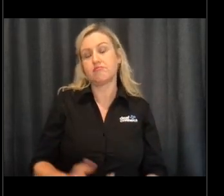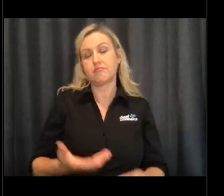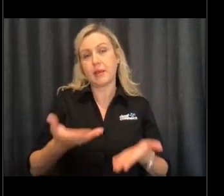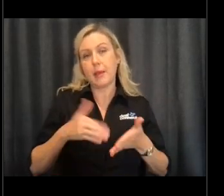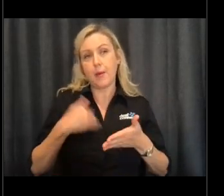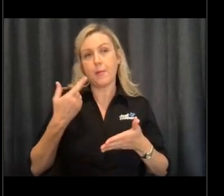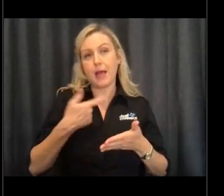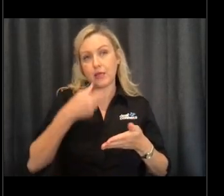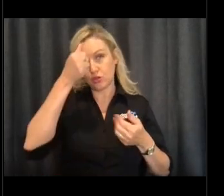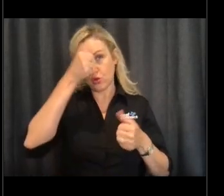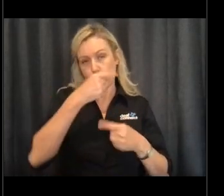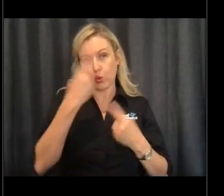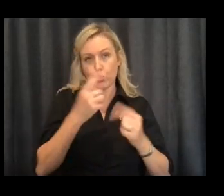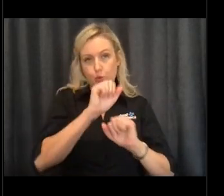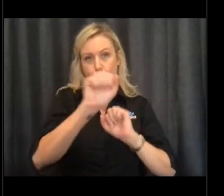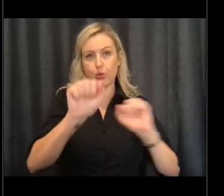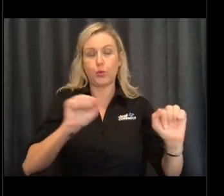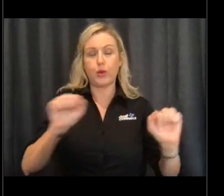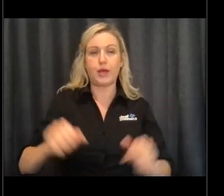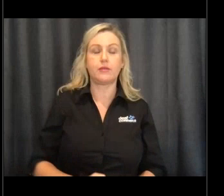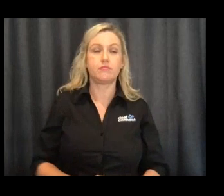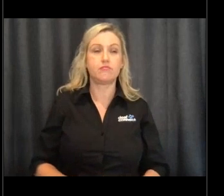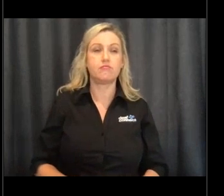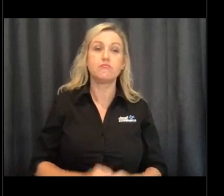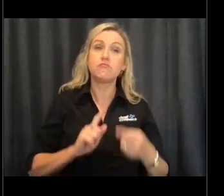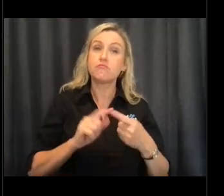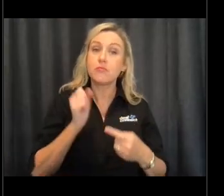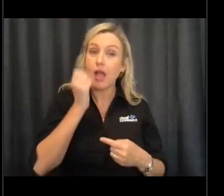Are you of Aboriginal or Torres Strait Islander origin?